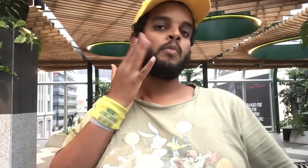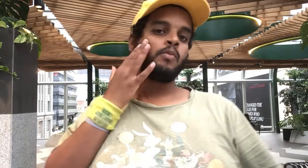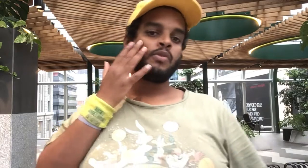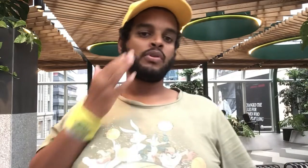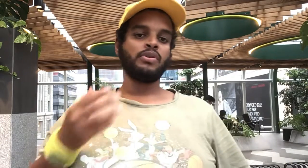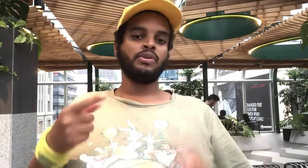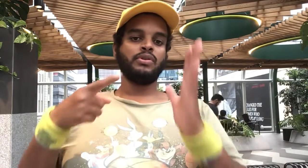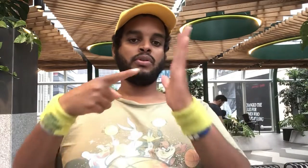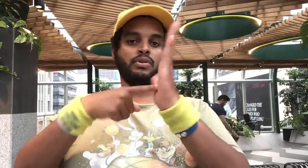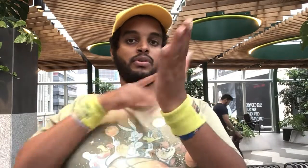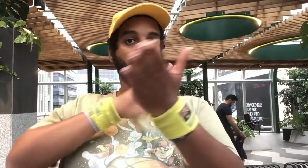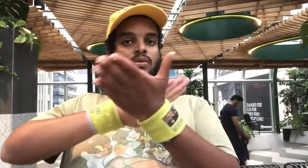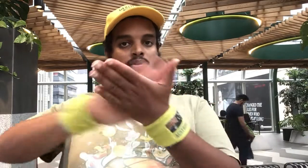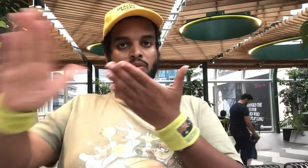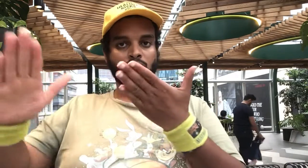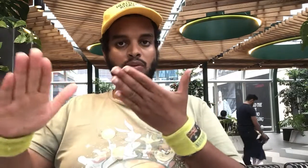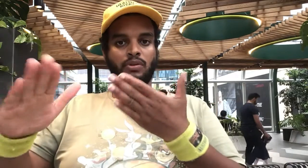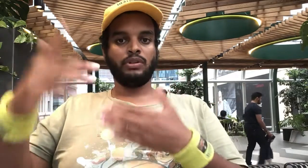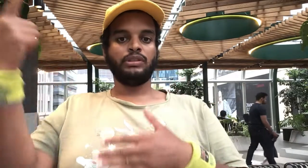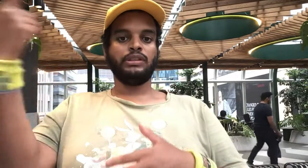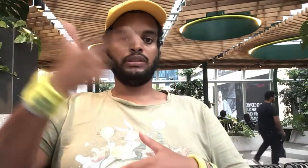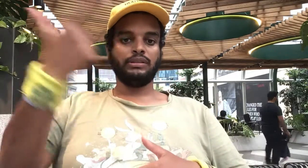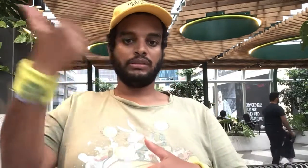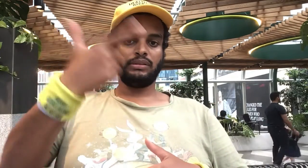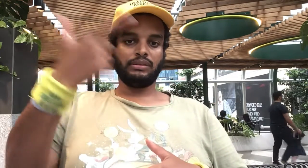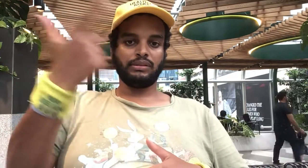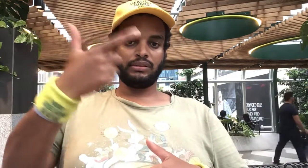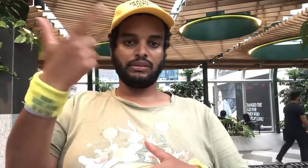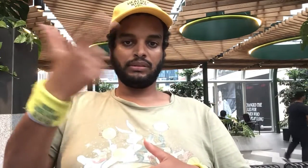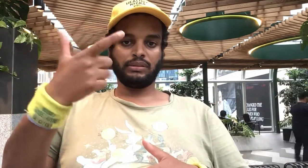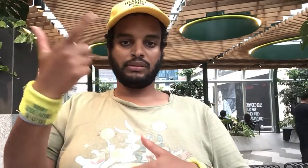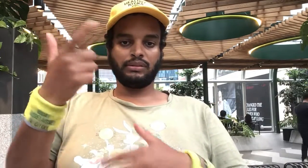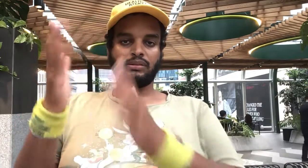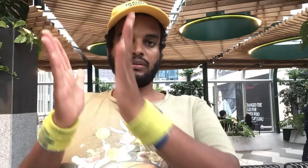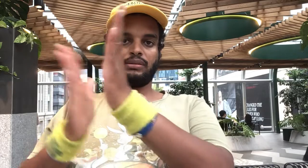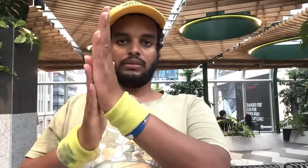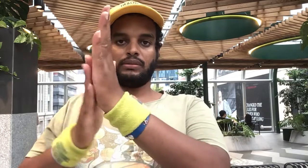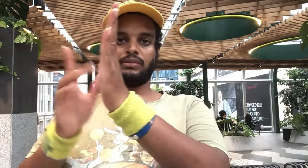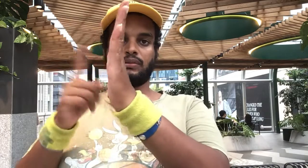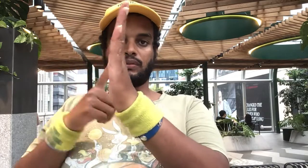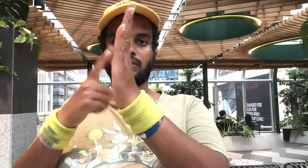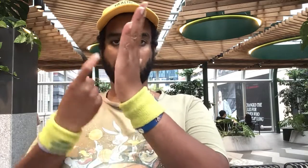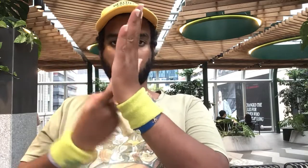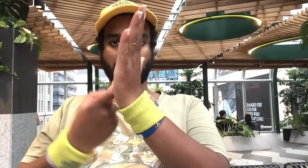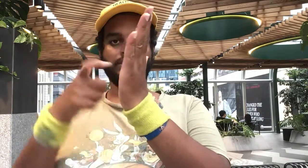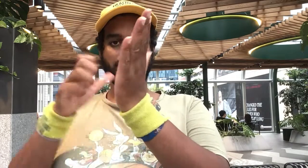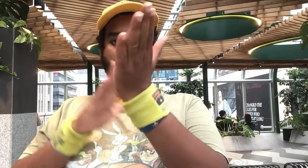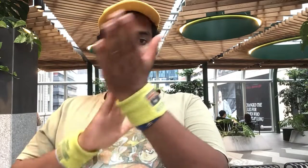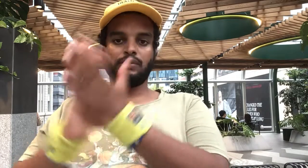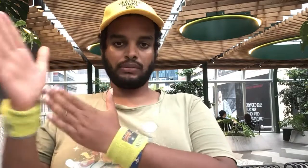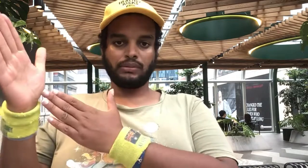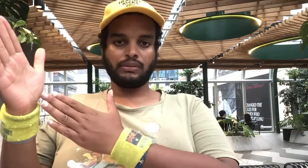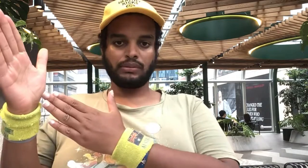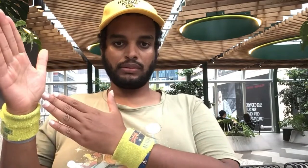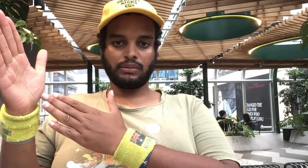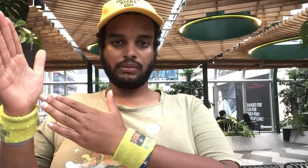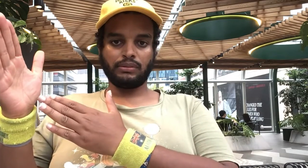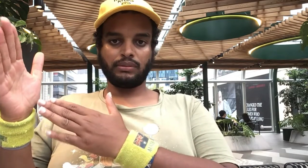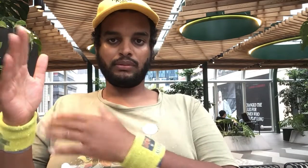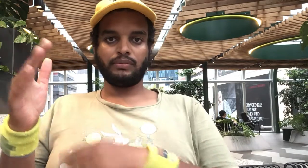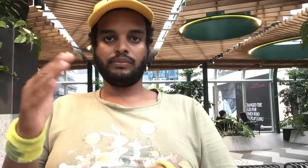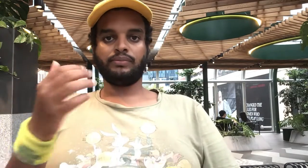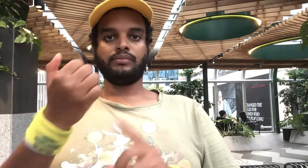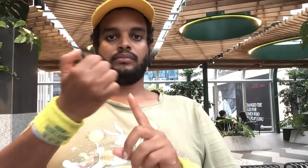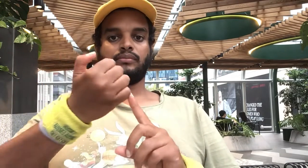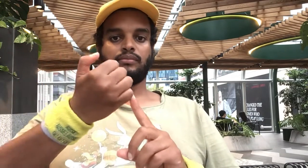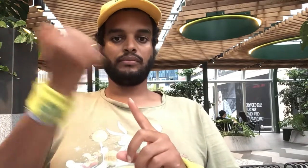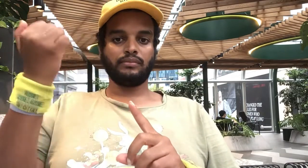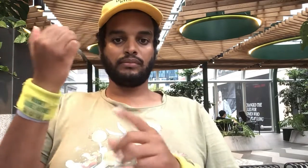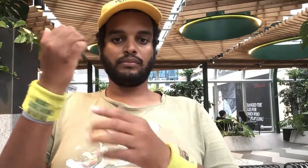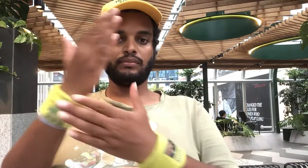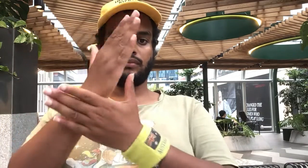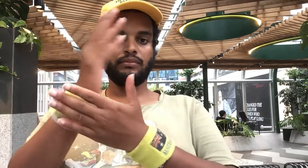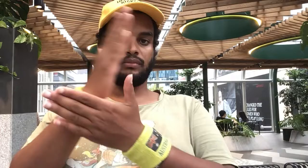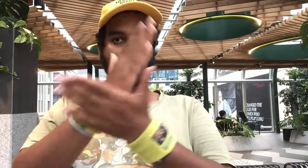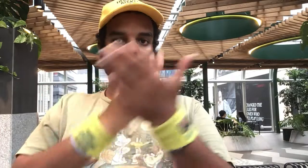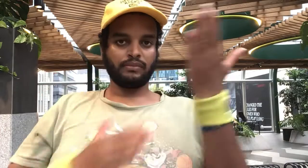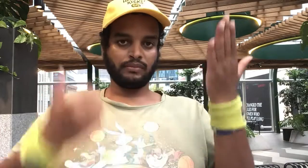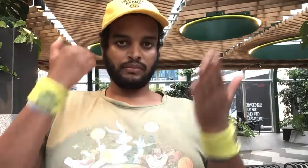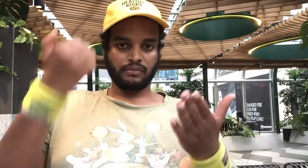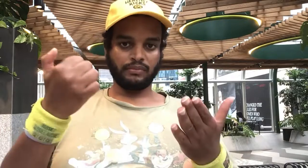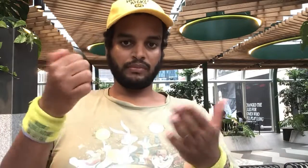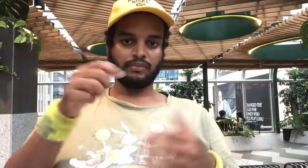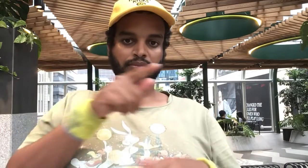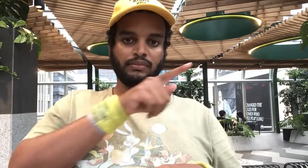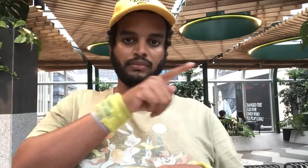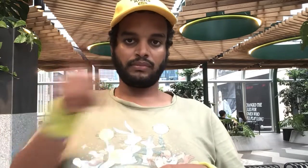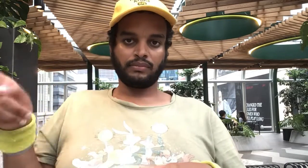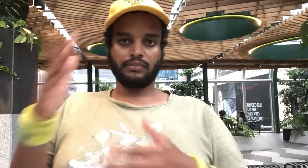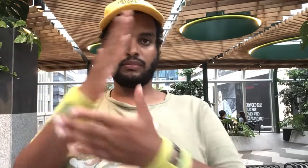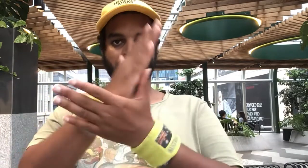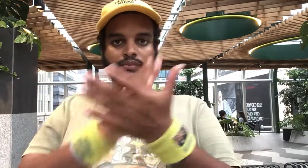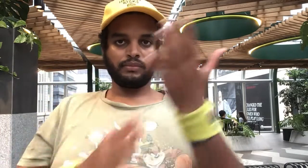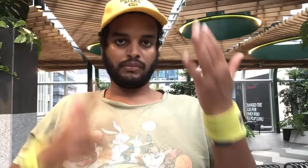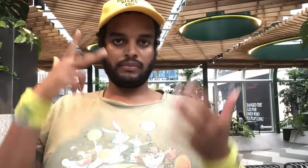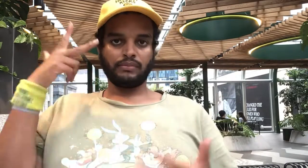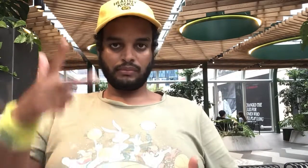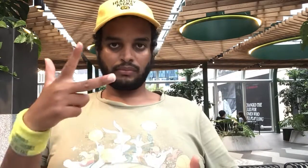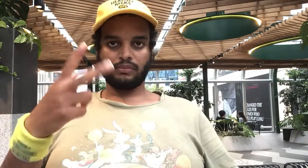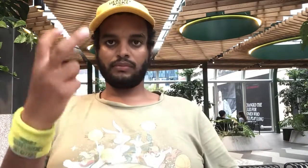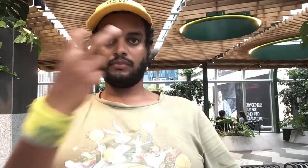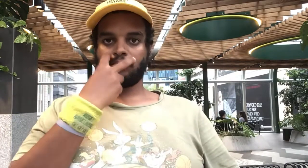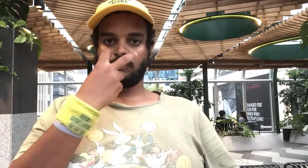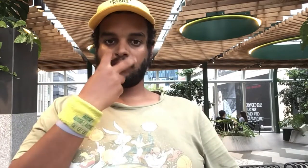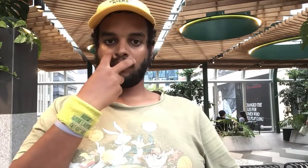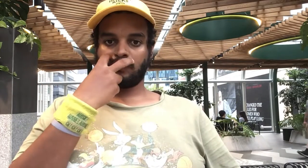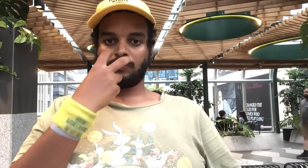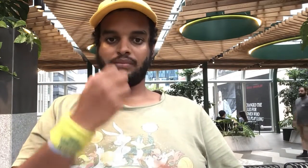When : Thursday 17th March and 6:30pm - 8:30pm at Night